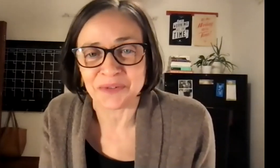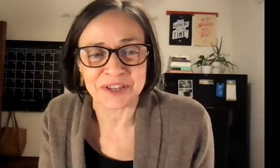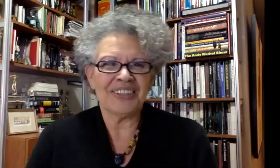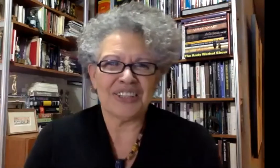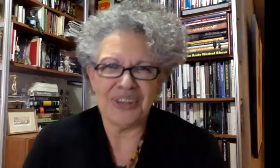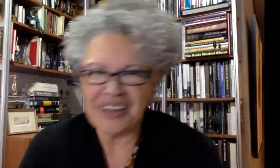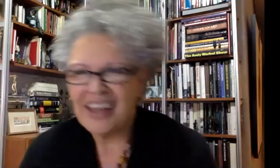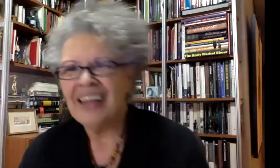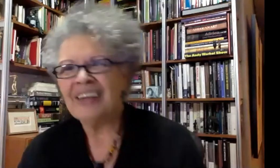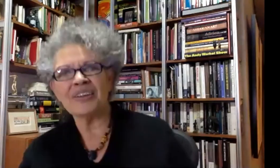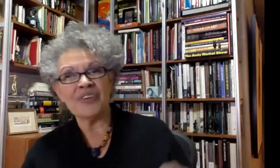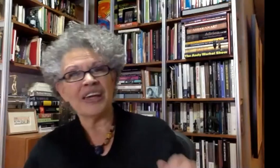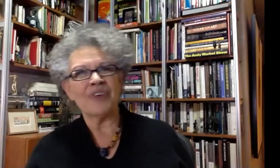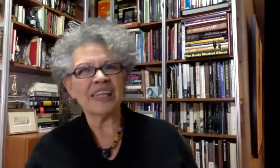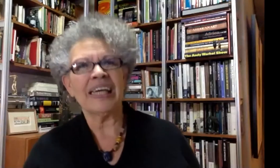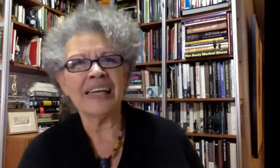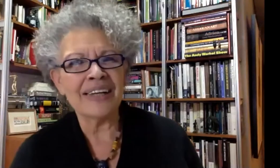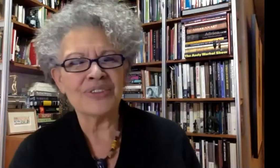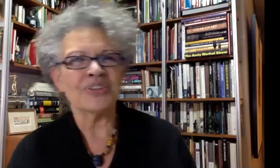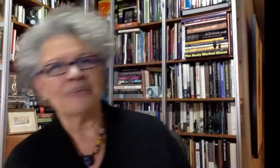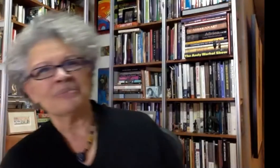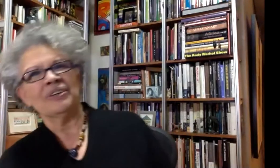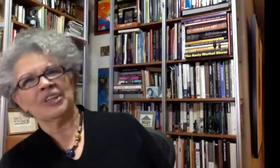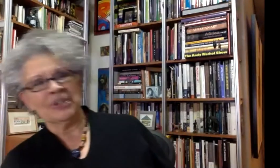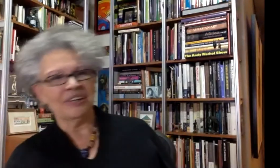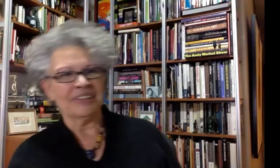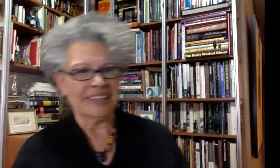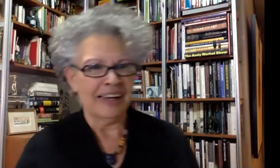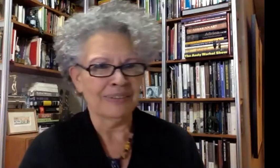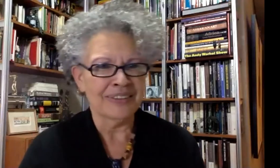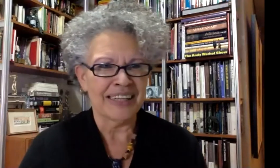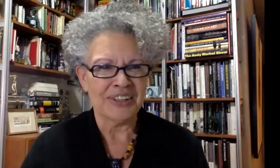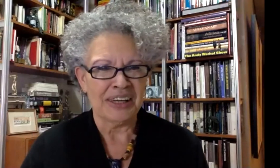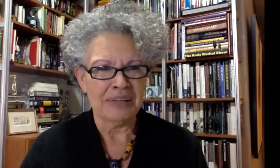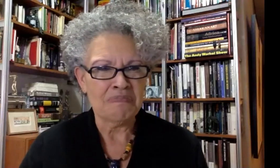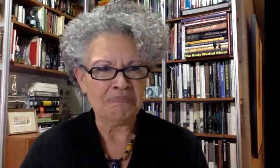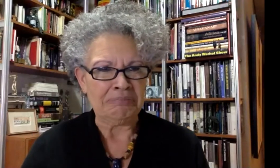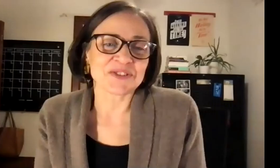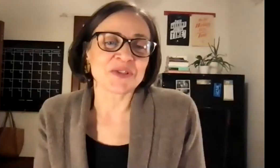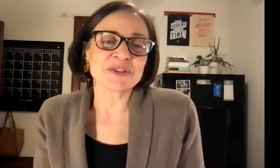this kind of dialogue, this bringing back up violence against Black people. It had a purpose beyond just being a spectacle.